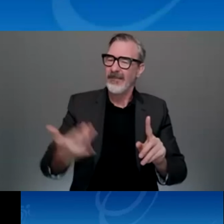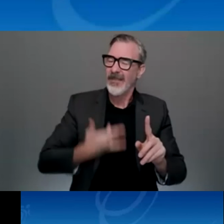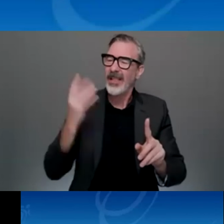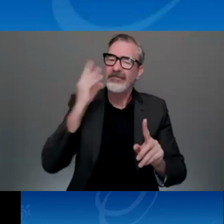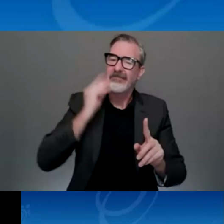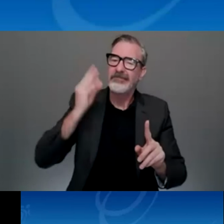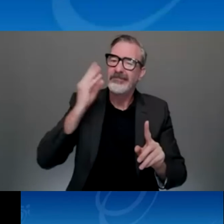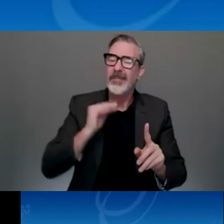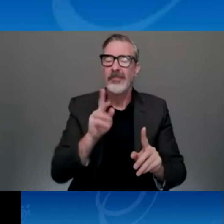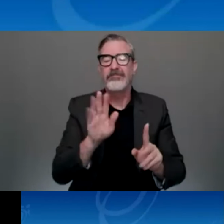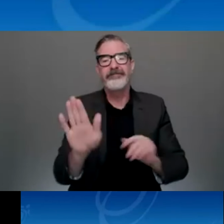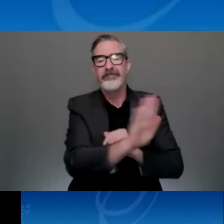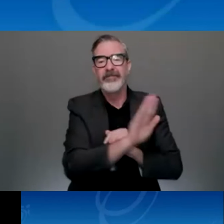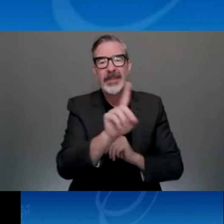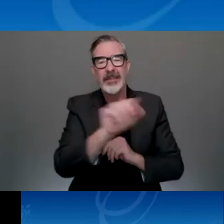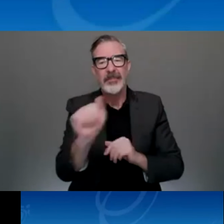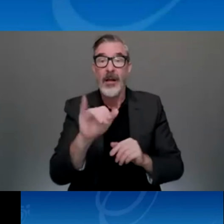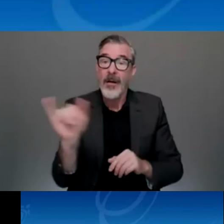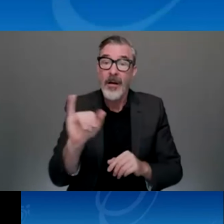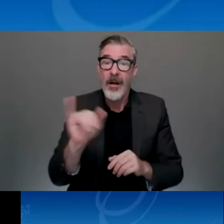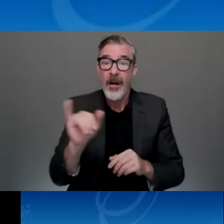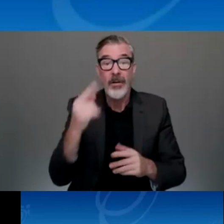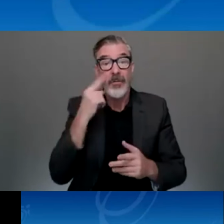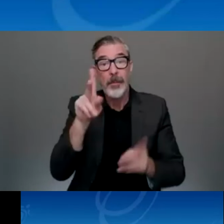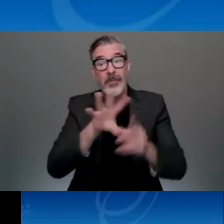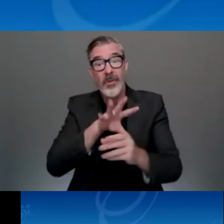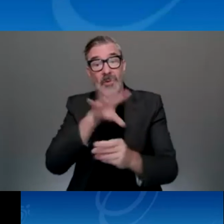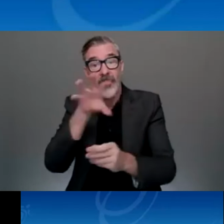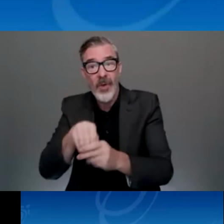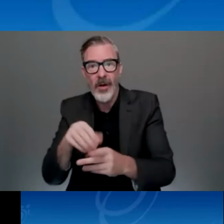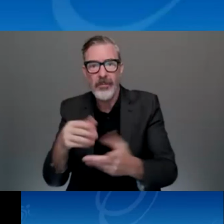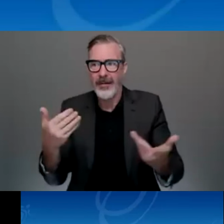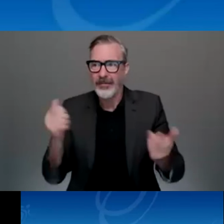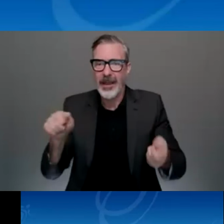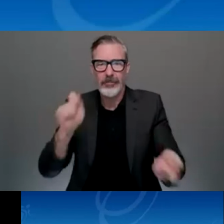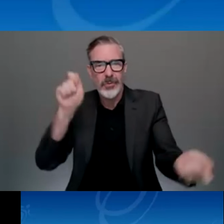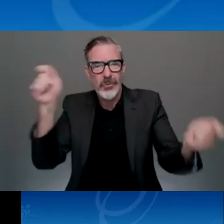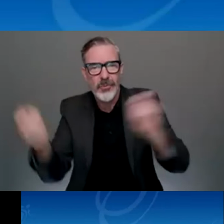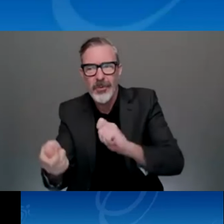inclusion is for individuals and society as a whole. This dual